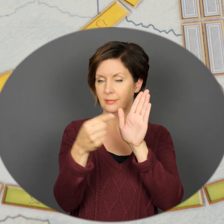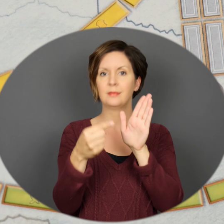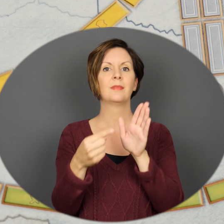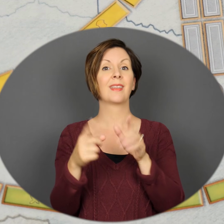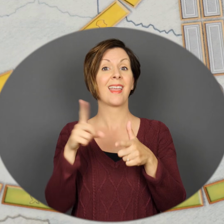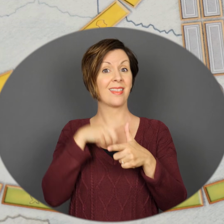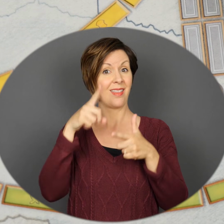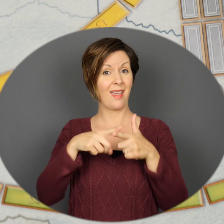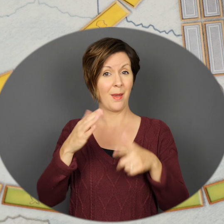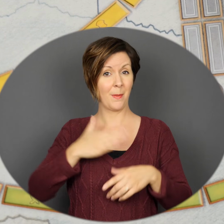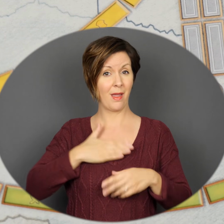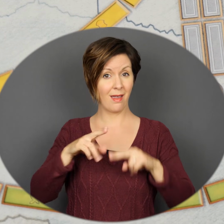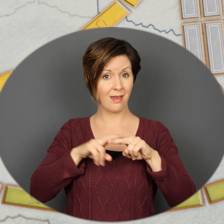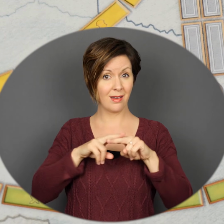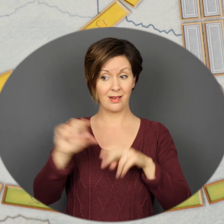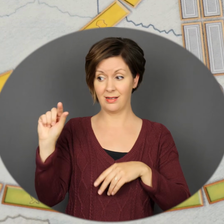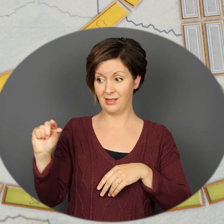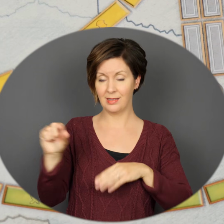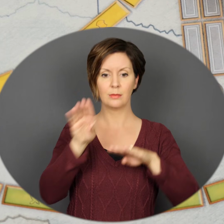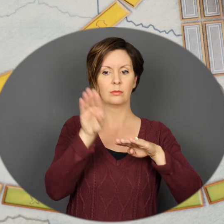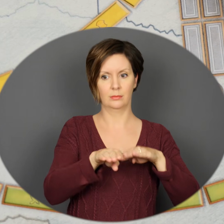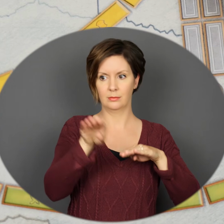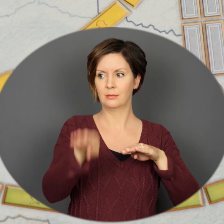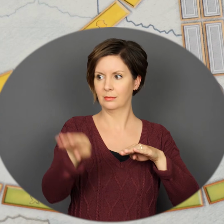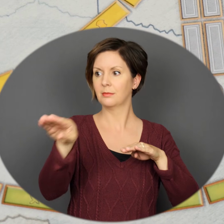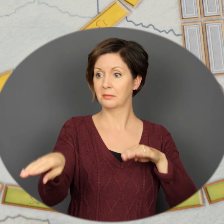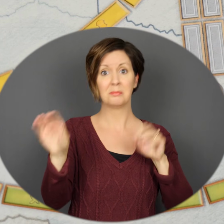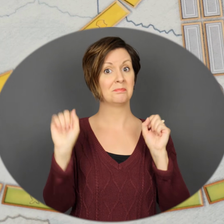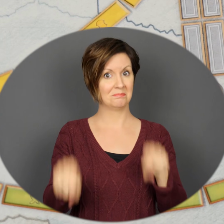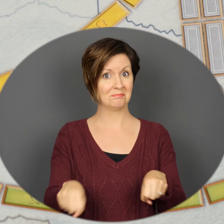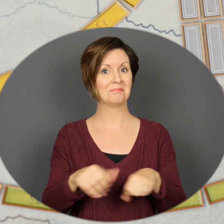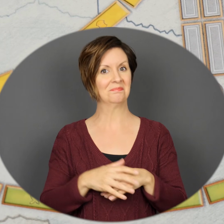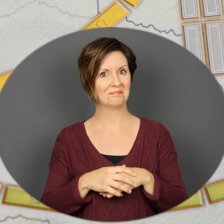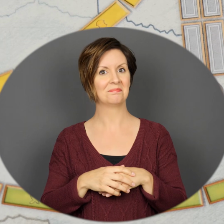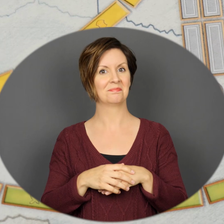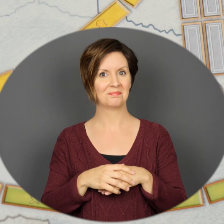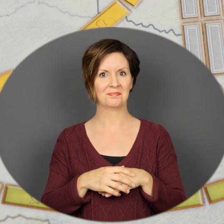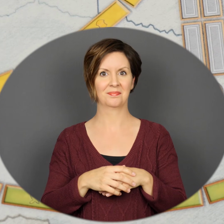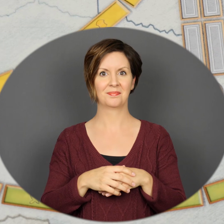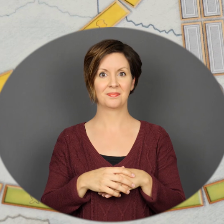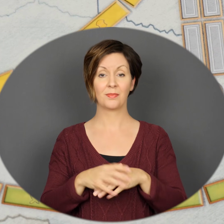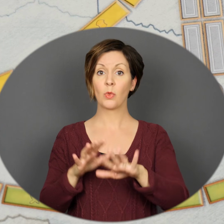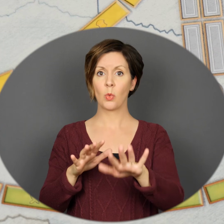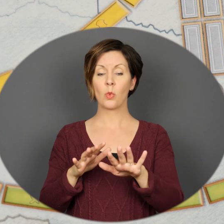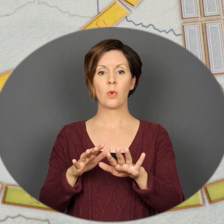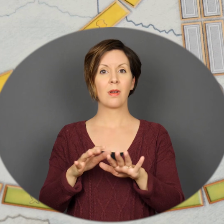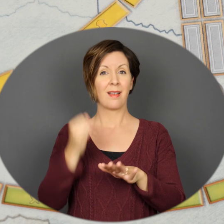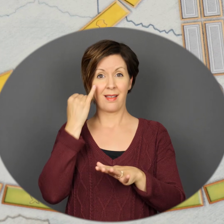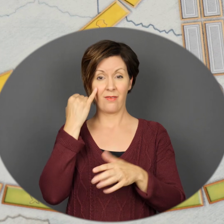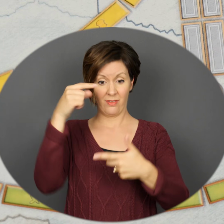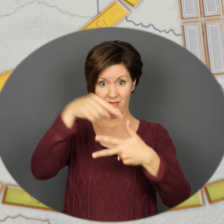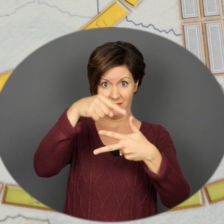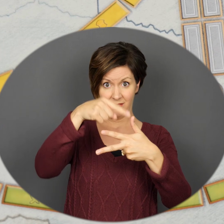Then, I would get to place three of my plastic cars into those spaces. On a turn, you can only claim a single route